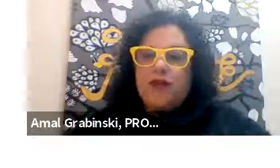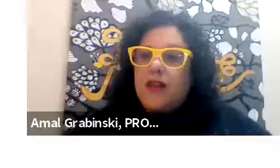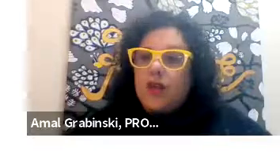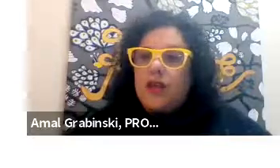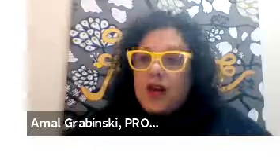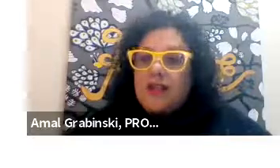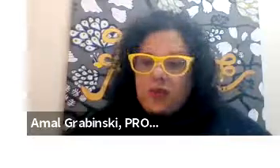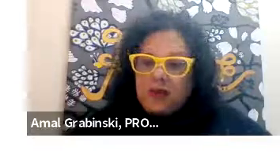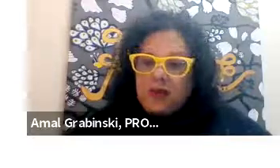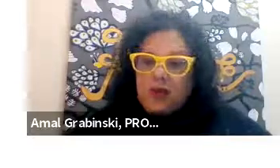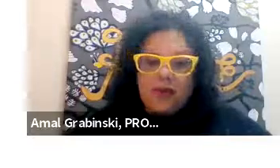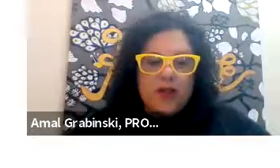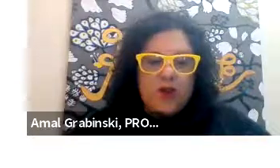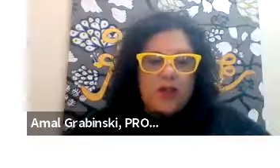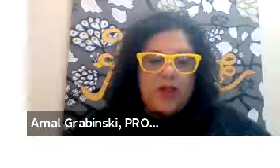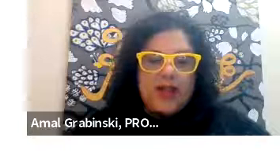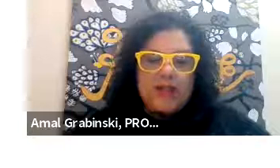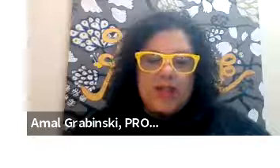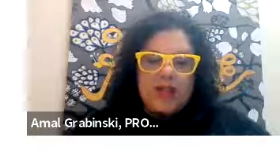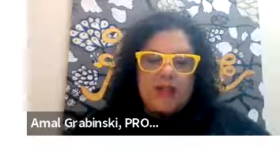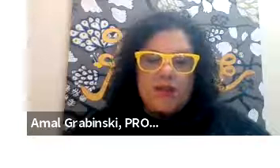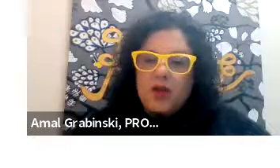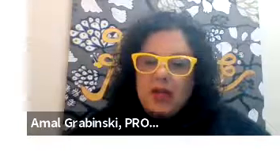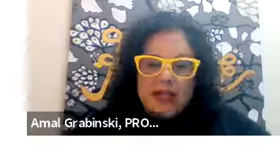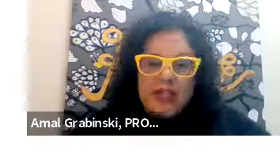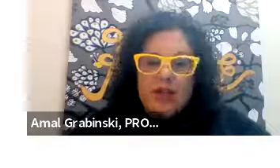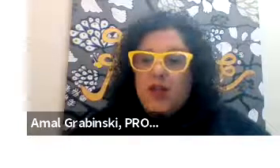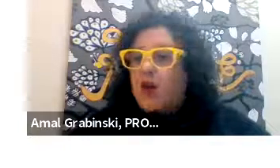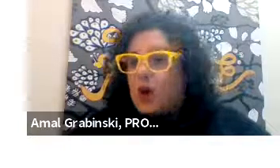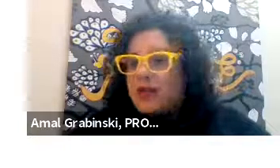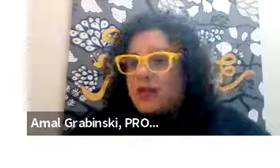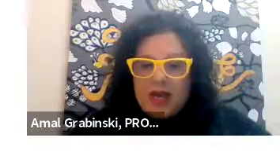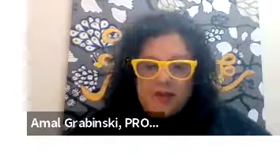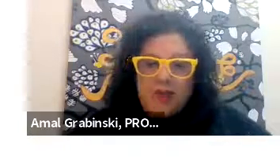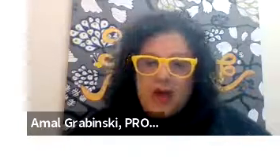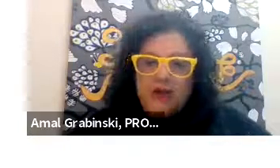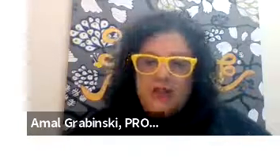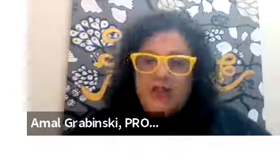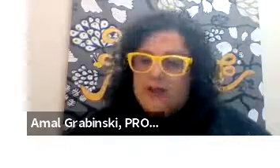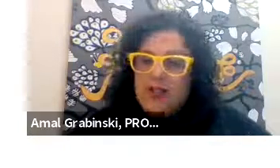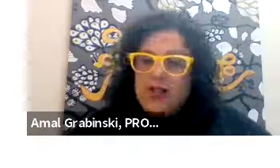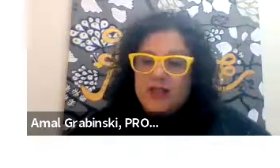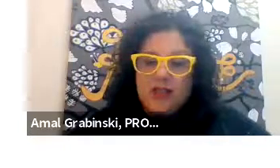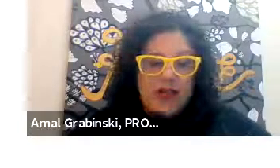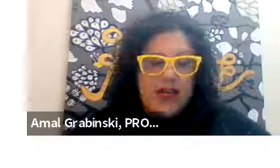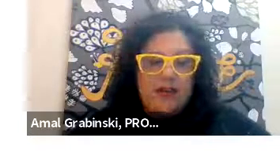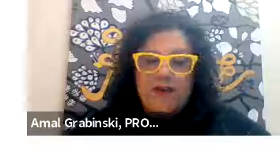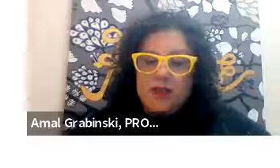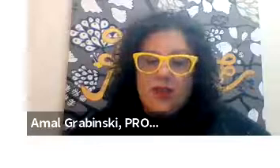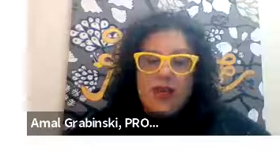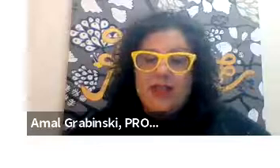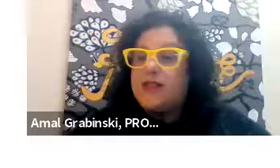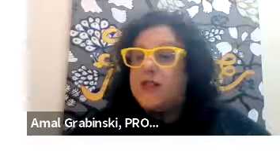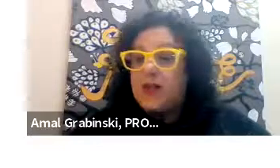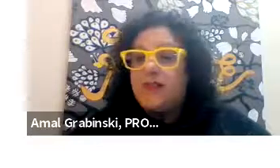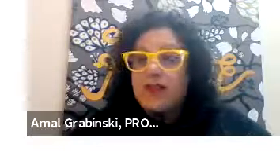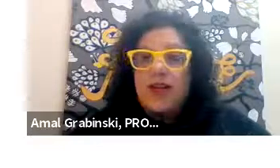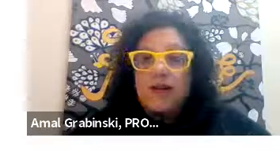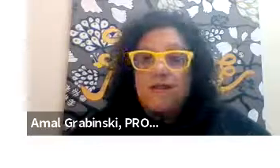Amal Grabinski, PROVAIL (she/her): The continual loss of people who are familiar with the client's needs communication wants and behavior patterns is devastating to the client, the family and the stability of the setting.